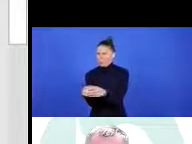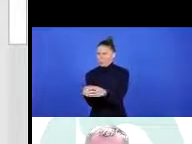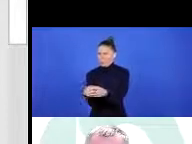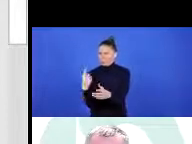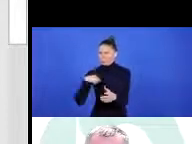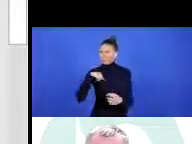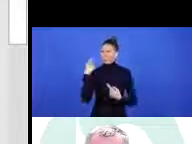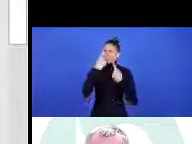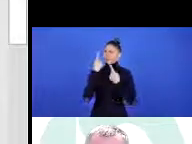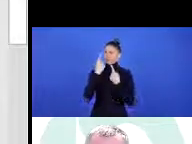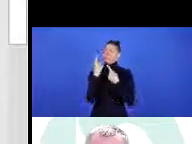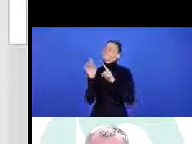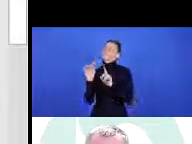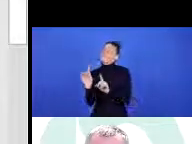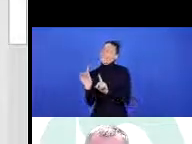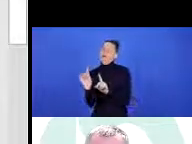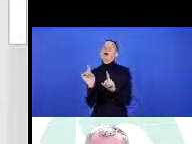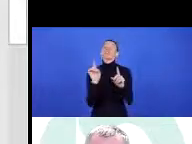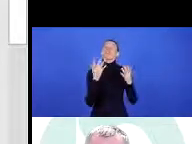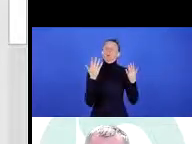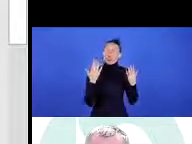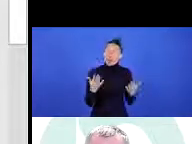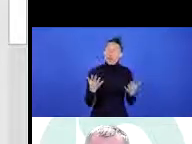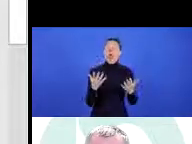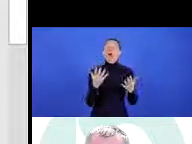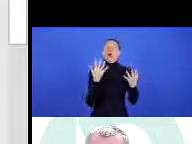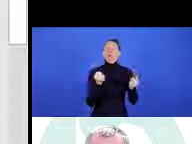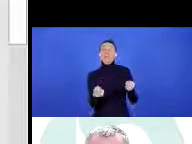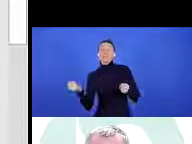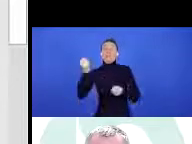This is an issue of concern to us